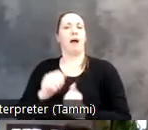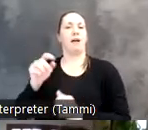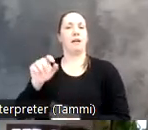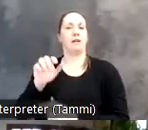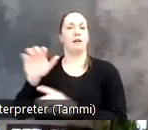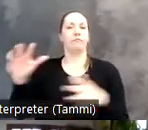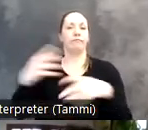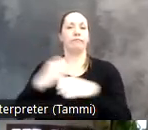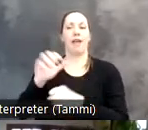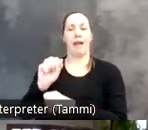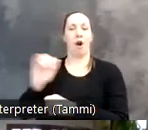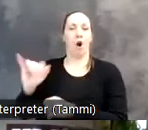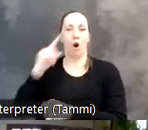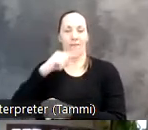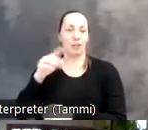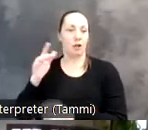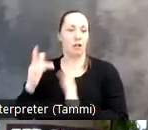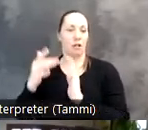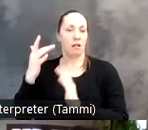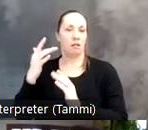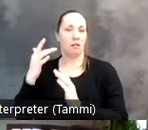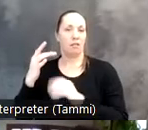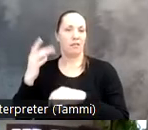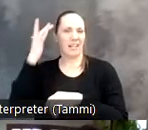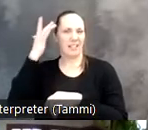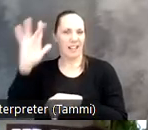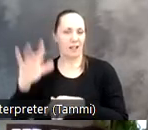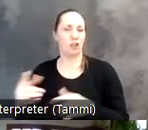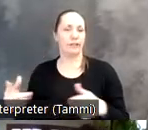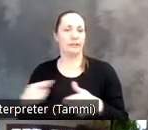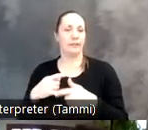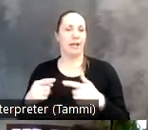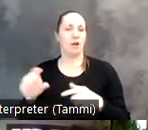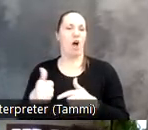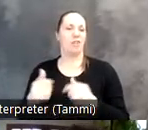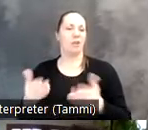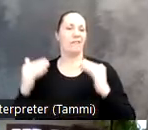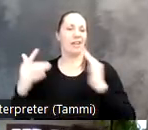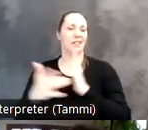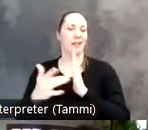, otherwise known as artificial intelligence and other advancing technologies with the goal of helping People with Disabilities